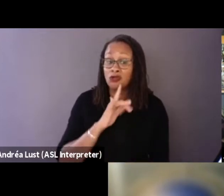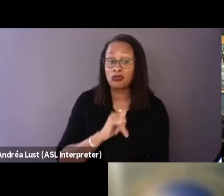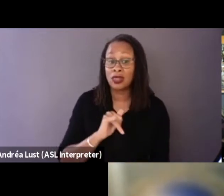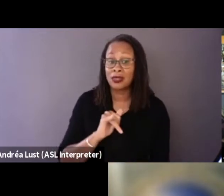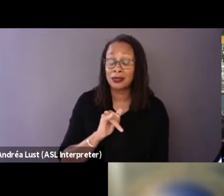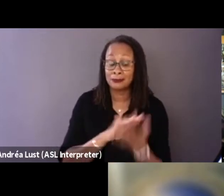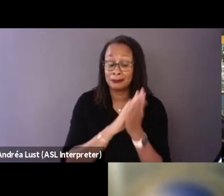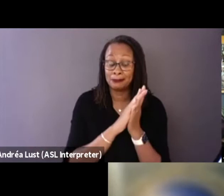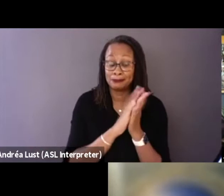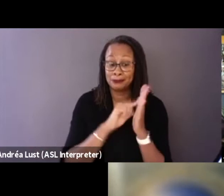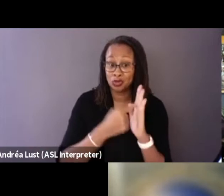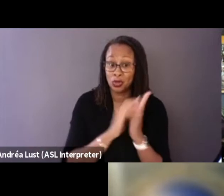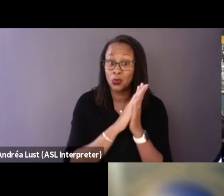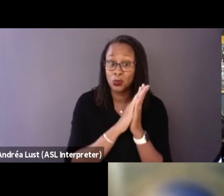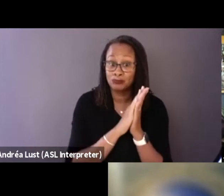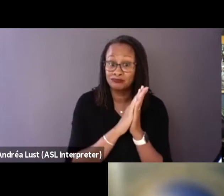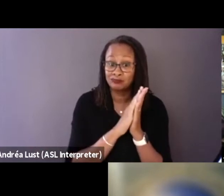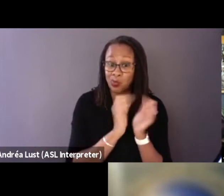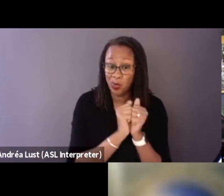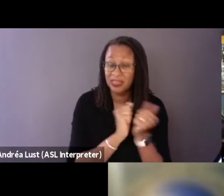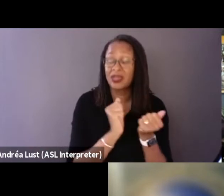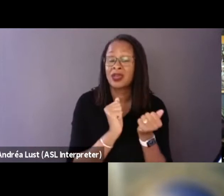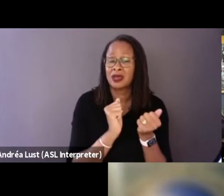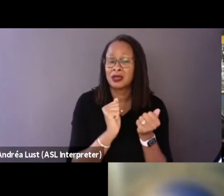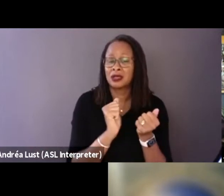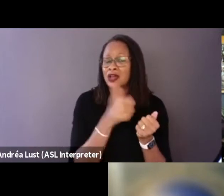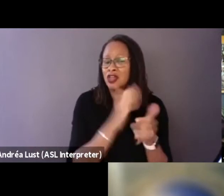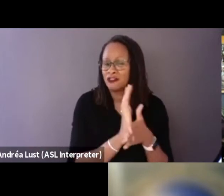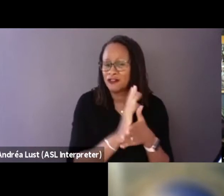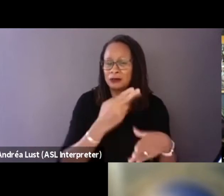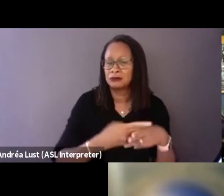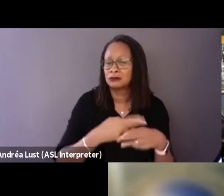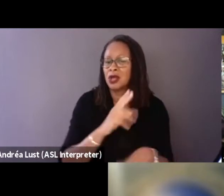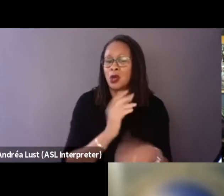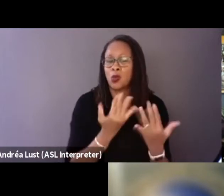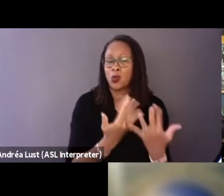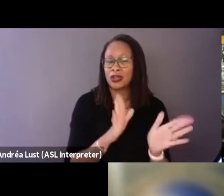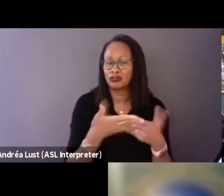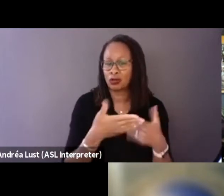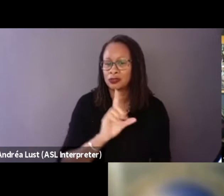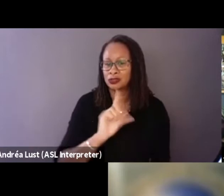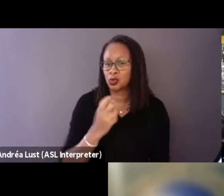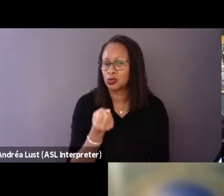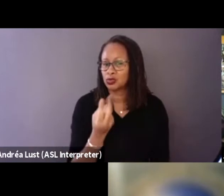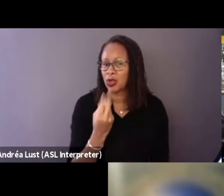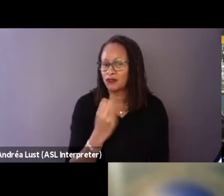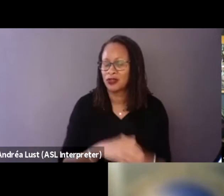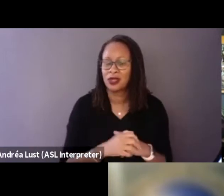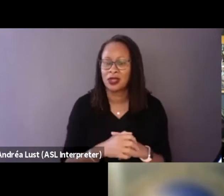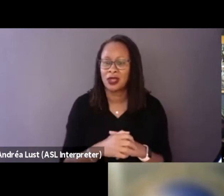which was a film that we made and came out in 2012. It was about ostensibly the uninsured, trying to understand what it was like